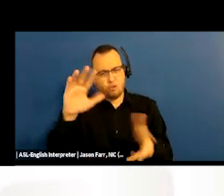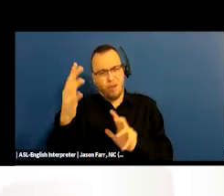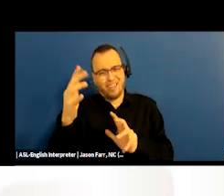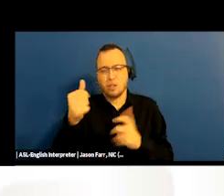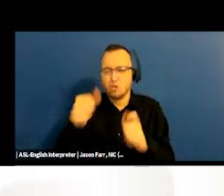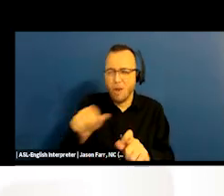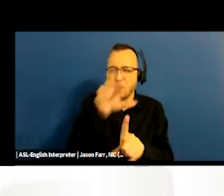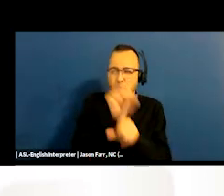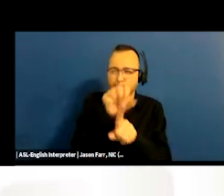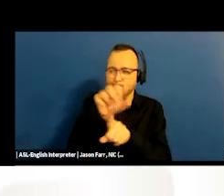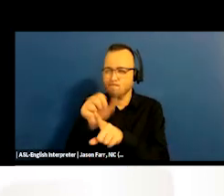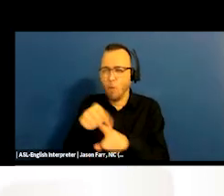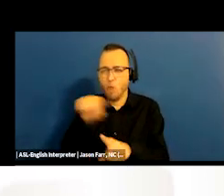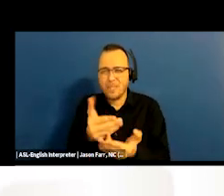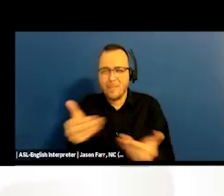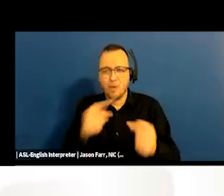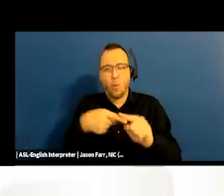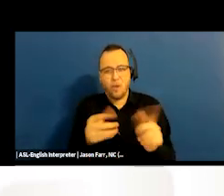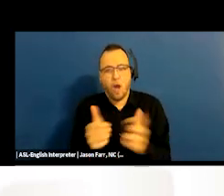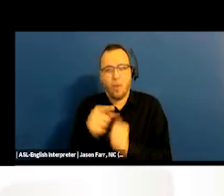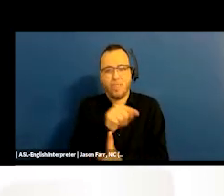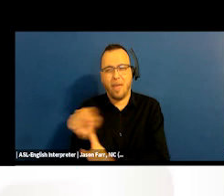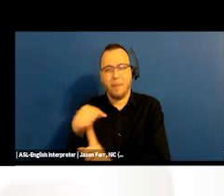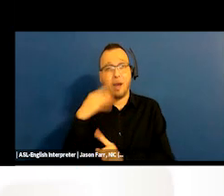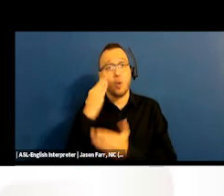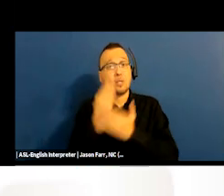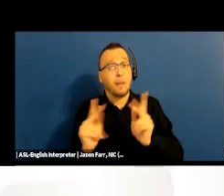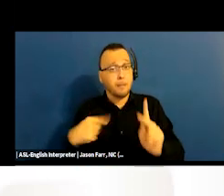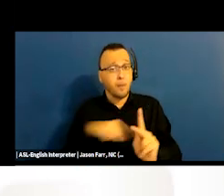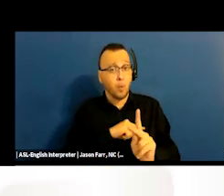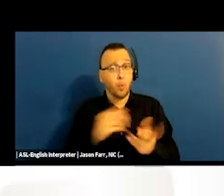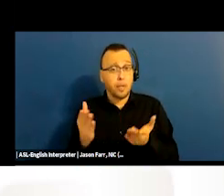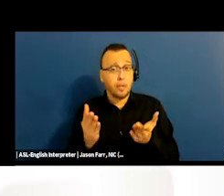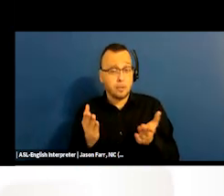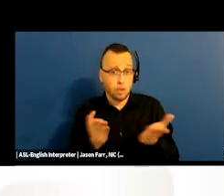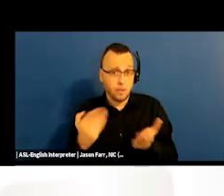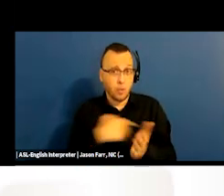like you see them often, really just kind of remember their stories and find their interests. So like, if it is someone